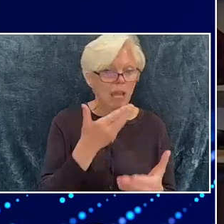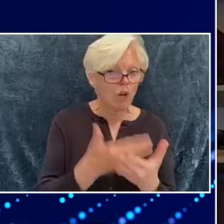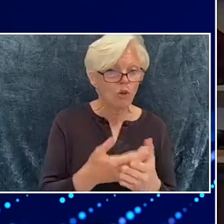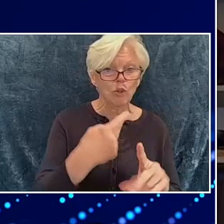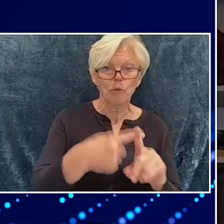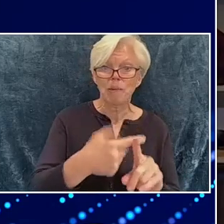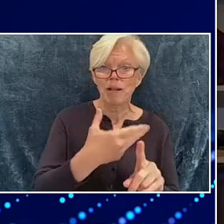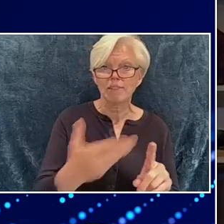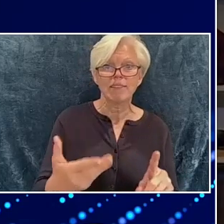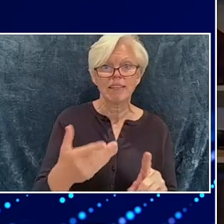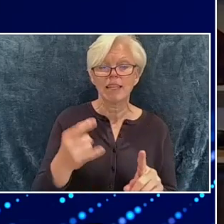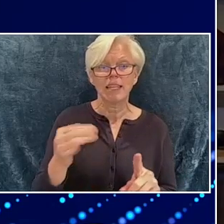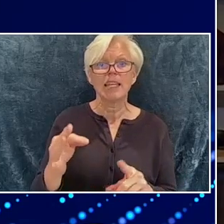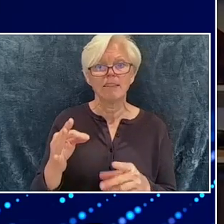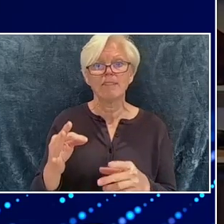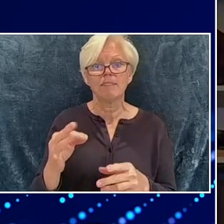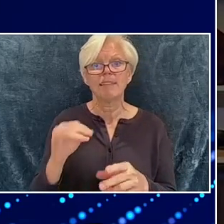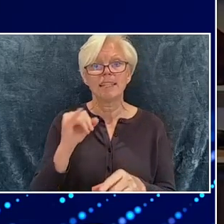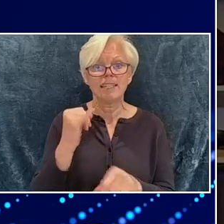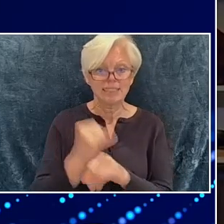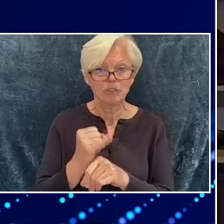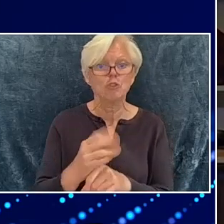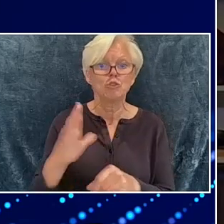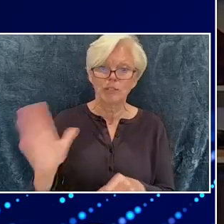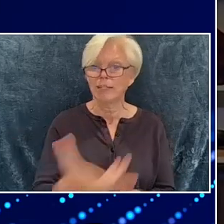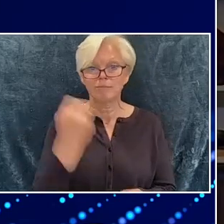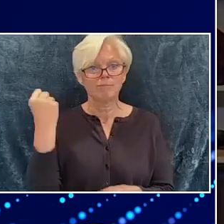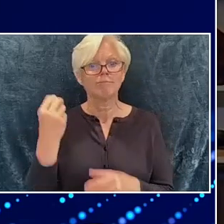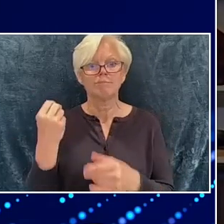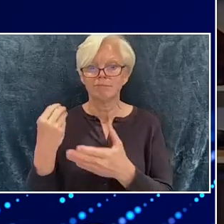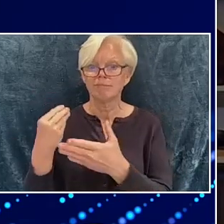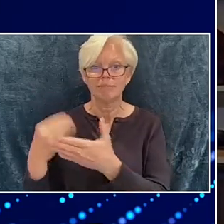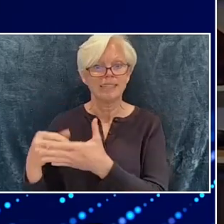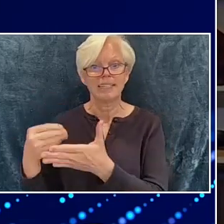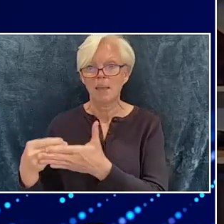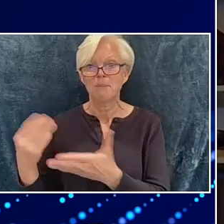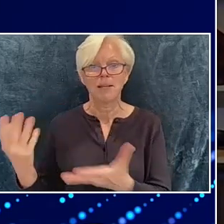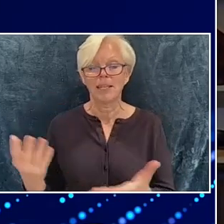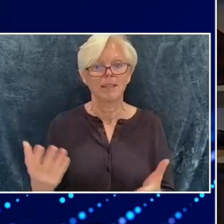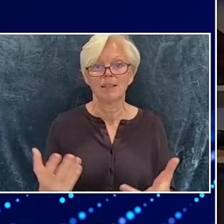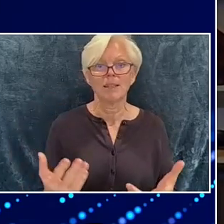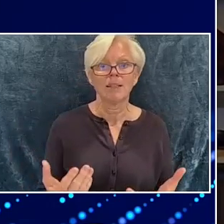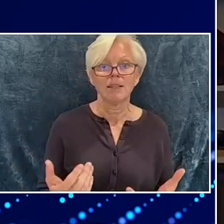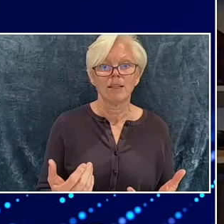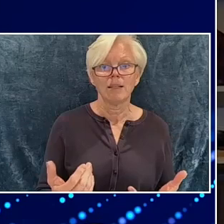really be able to sweep that money back. That is- you know, there's- I can't view